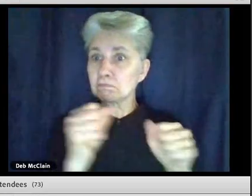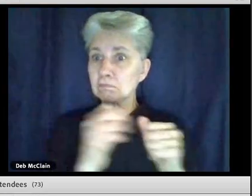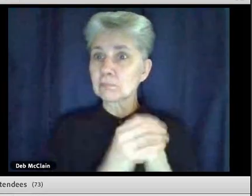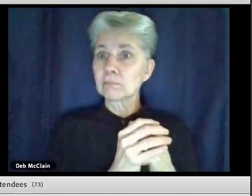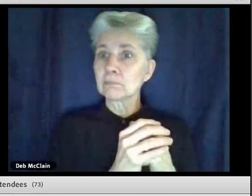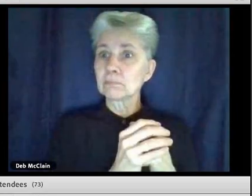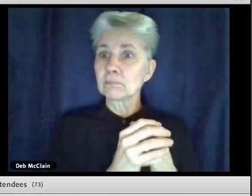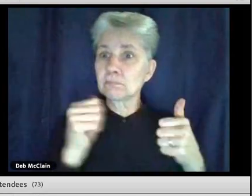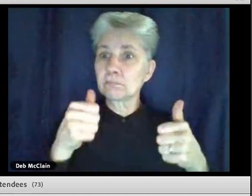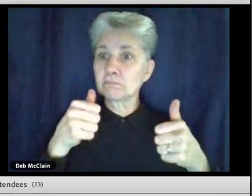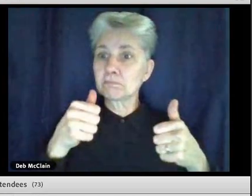Can you hear me?